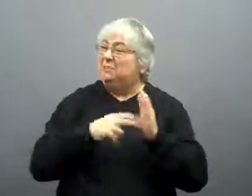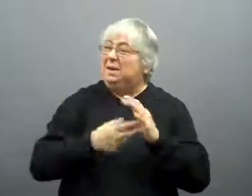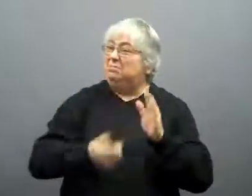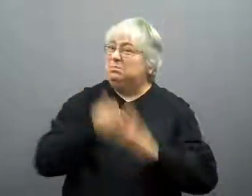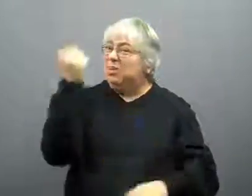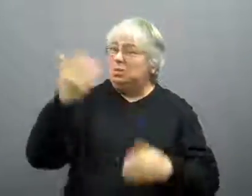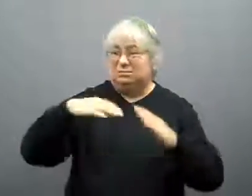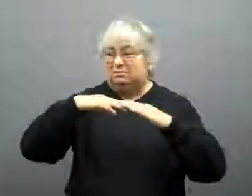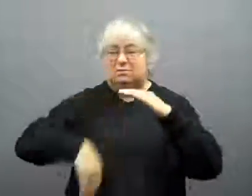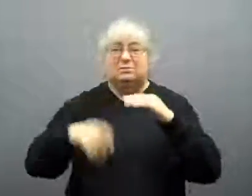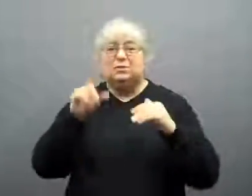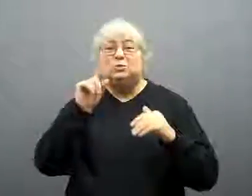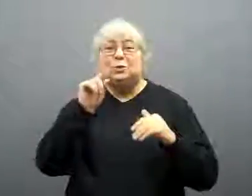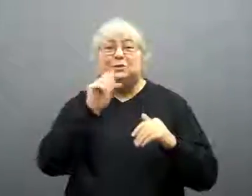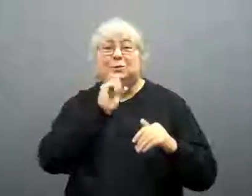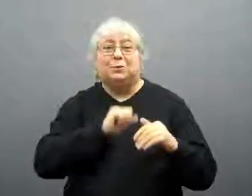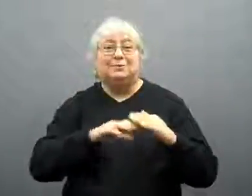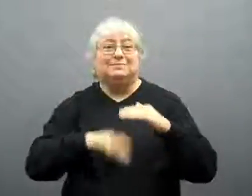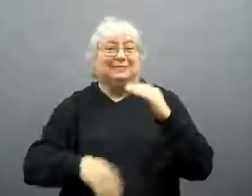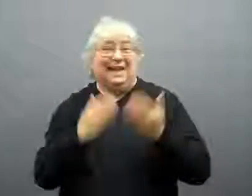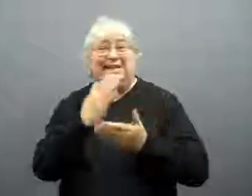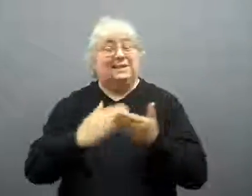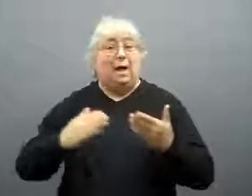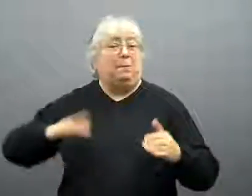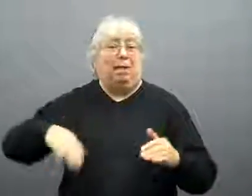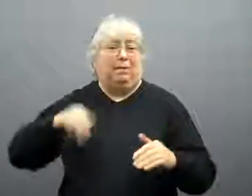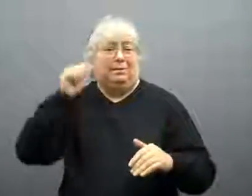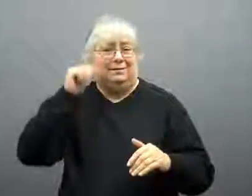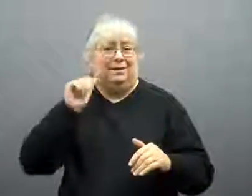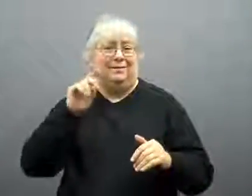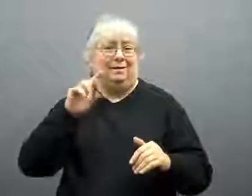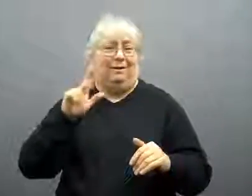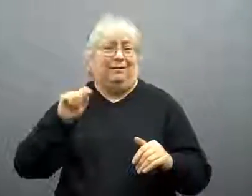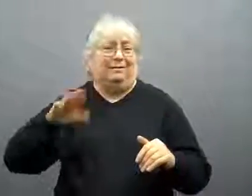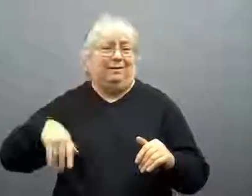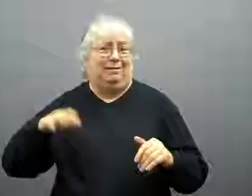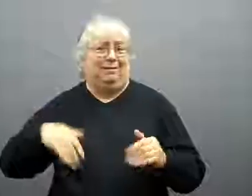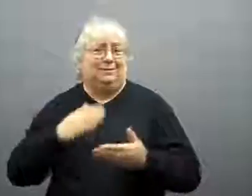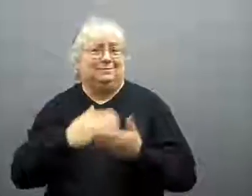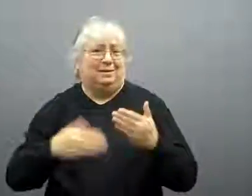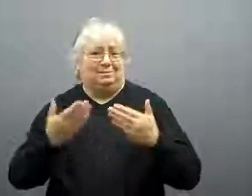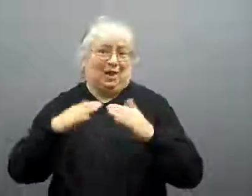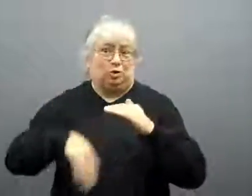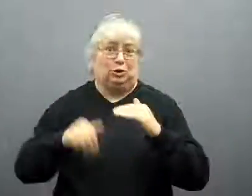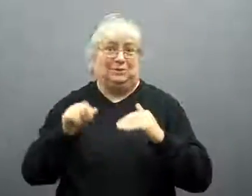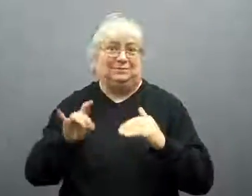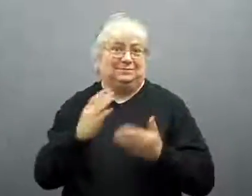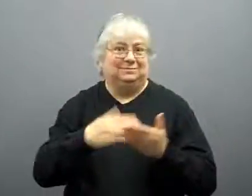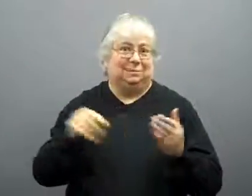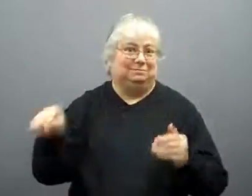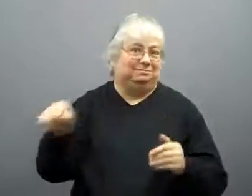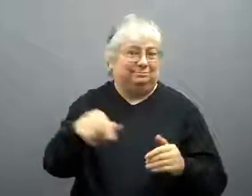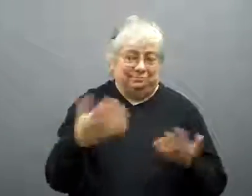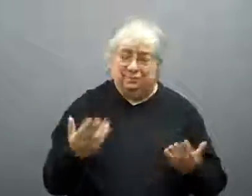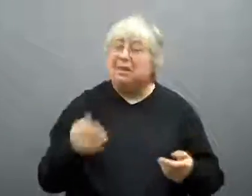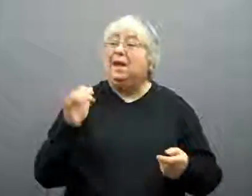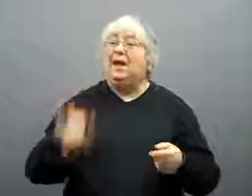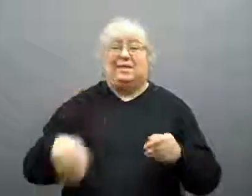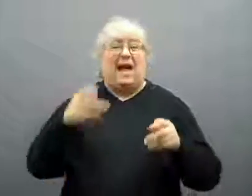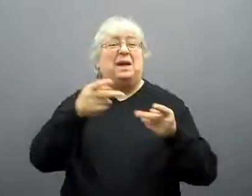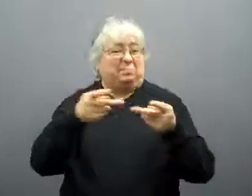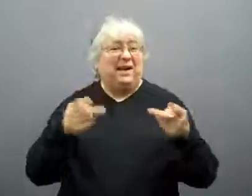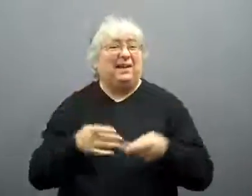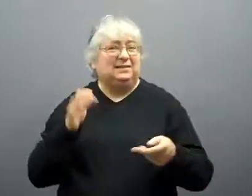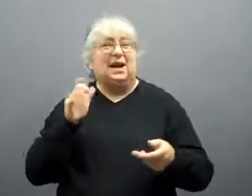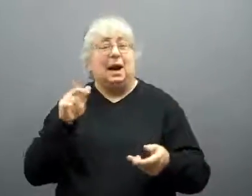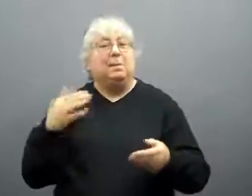Most of the partygoers were under the age of 20, and some were minors.